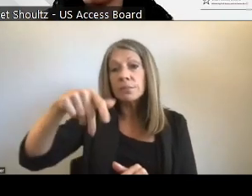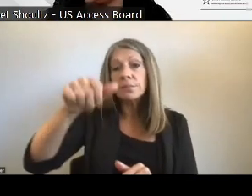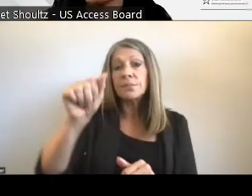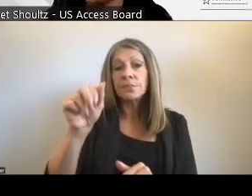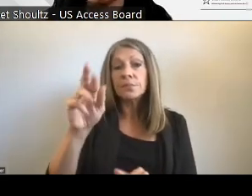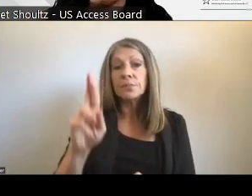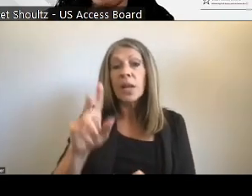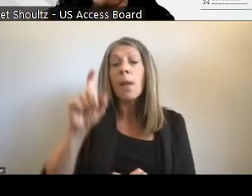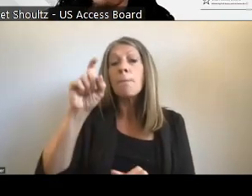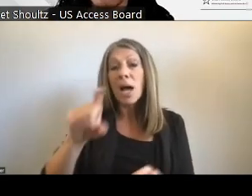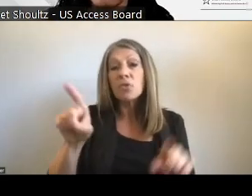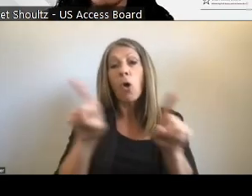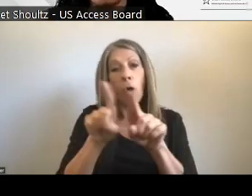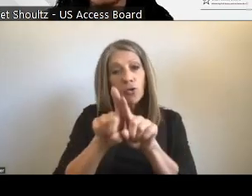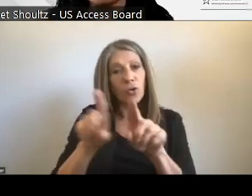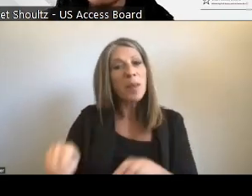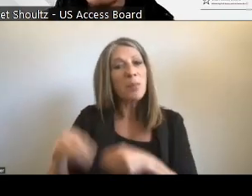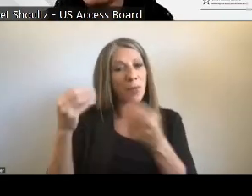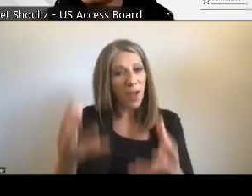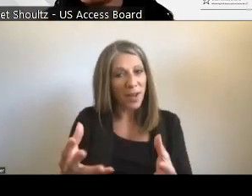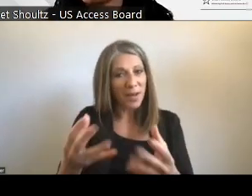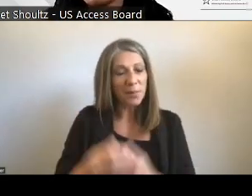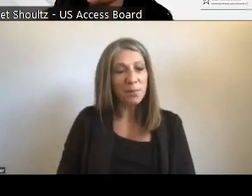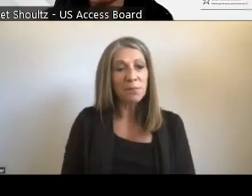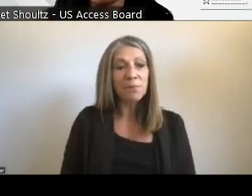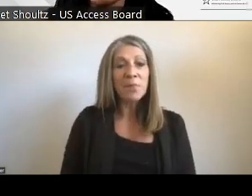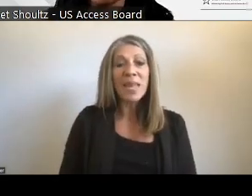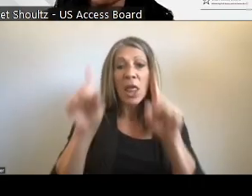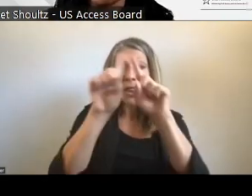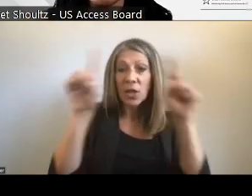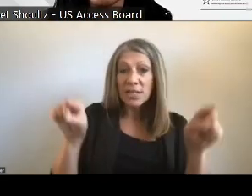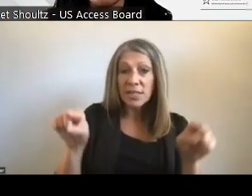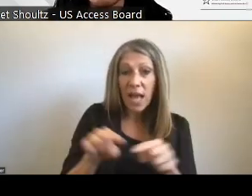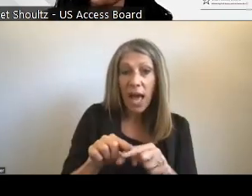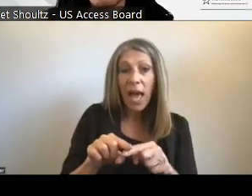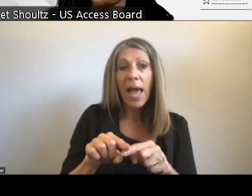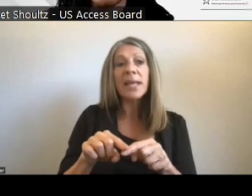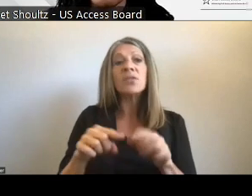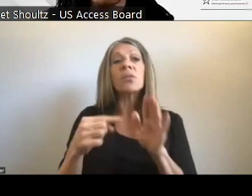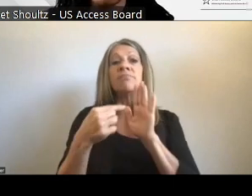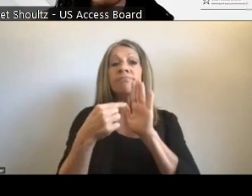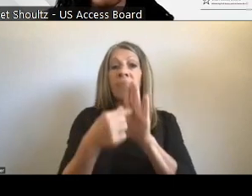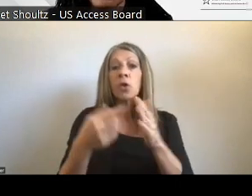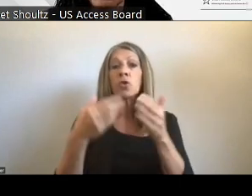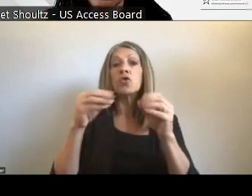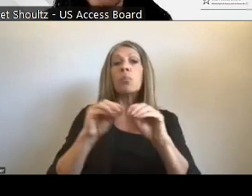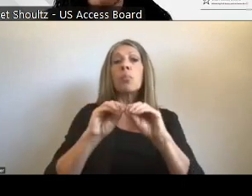must also be provided. The signs are intended to provide clarity to pedestrians with low vision